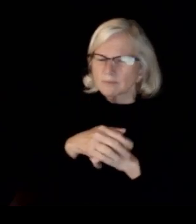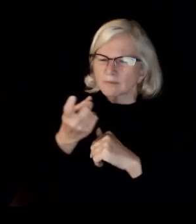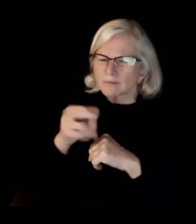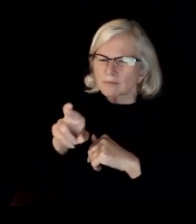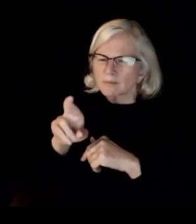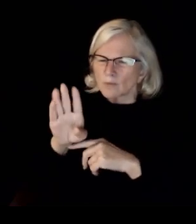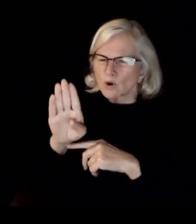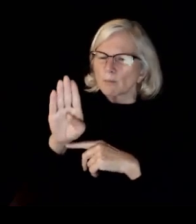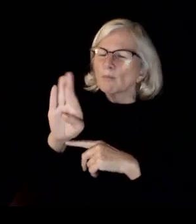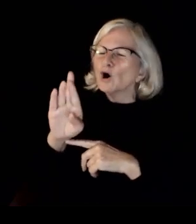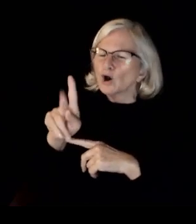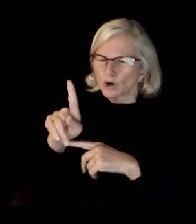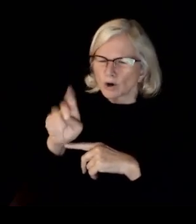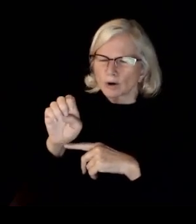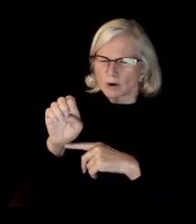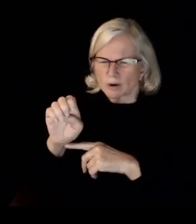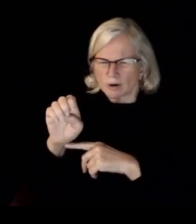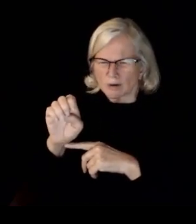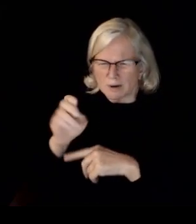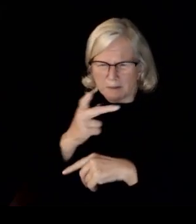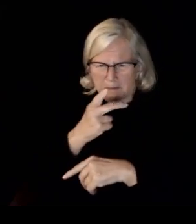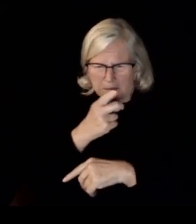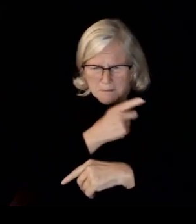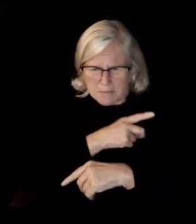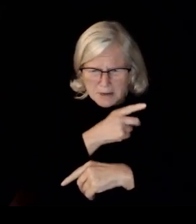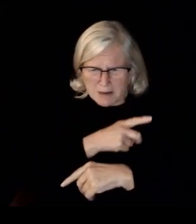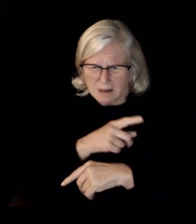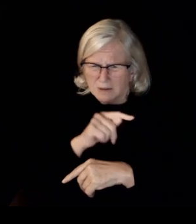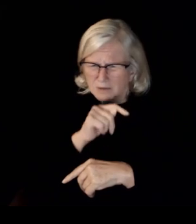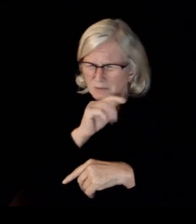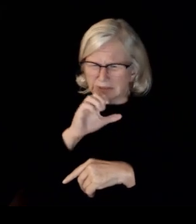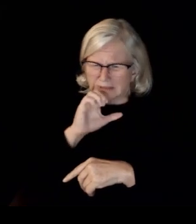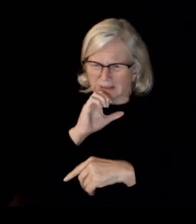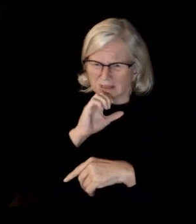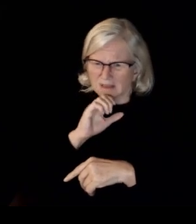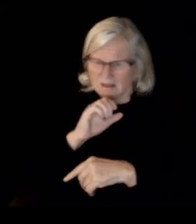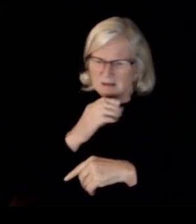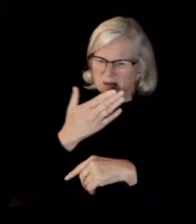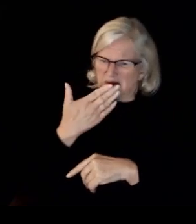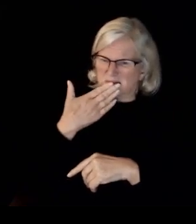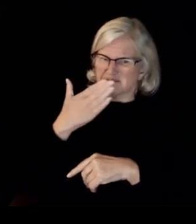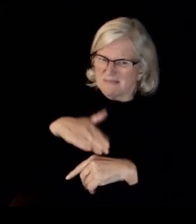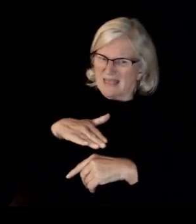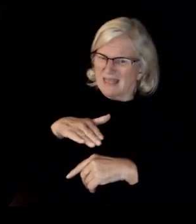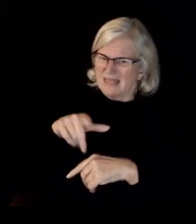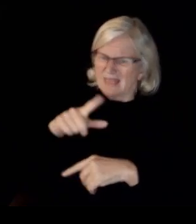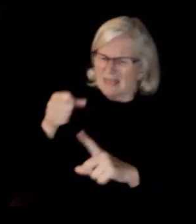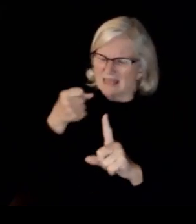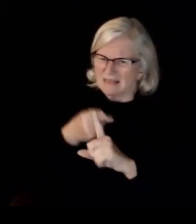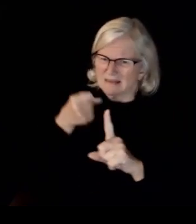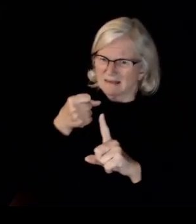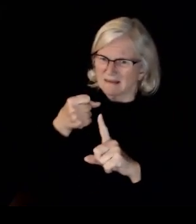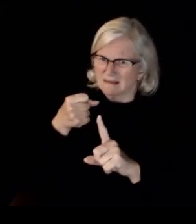but either way that it's on her, sort of their list of potential hot spot or hot spots. Do you agree with that assessment?